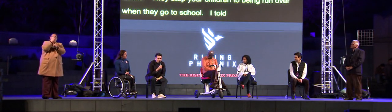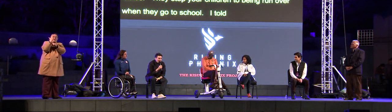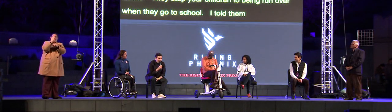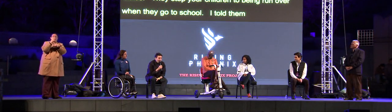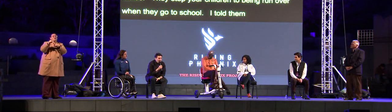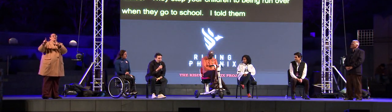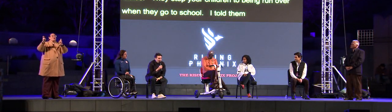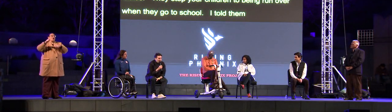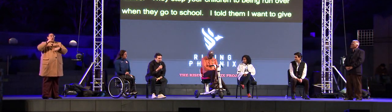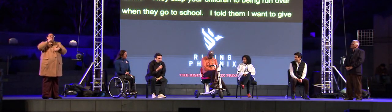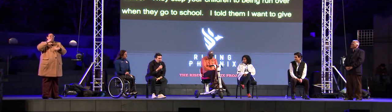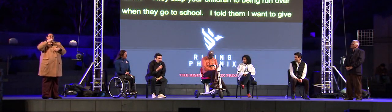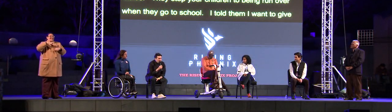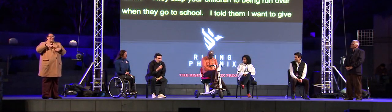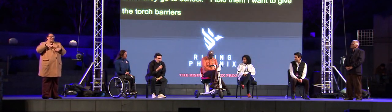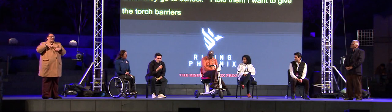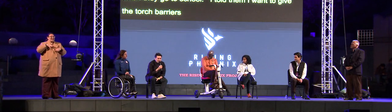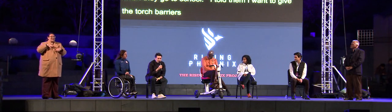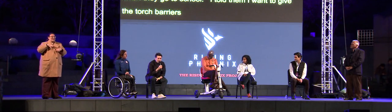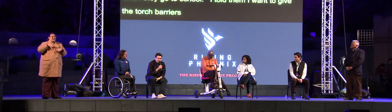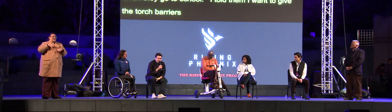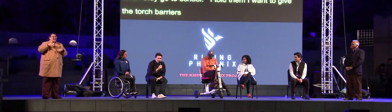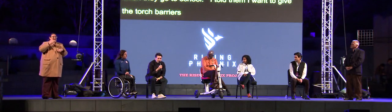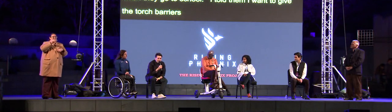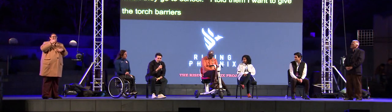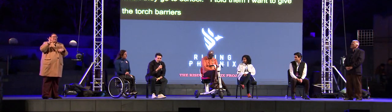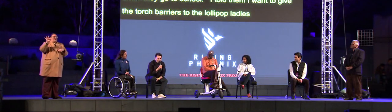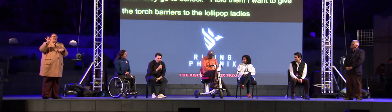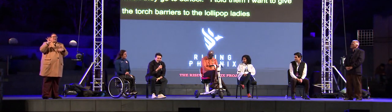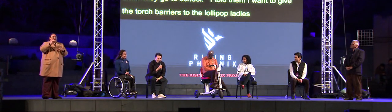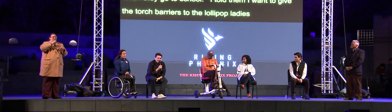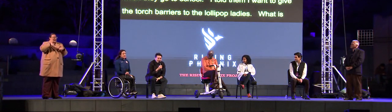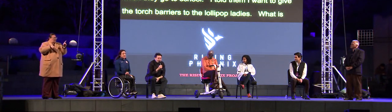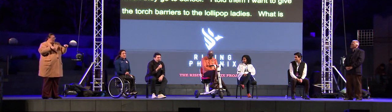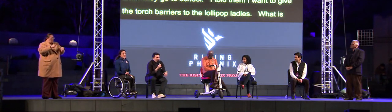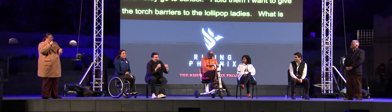and the French reaction was what is a lollipop lady?